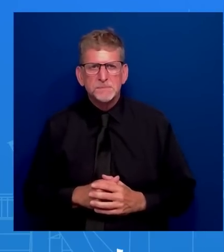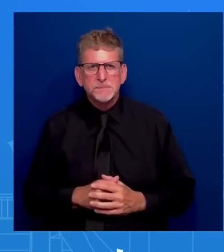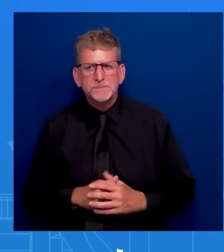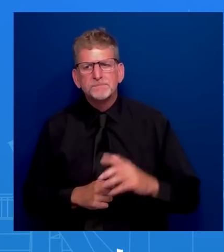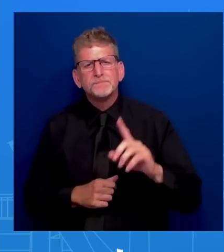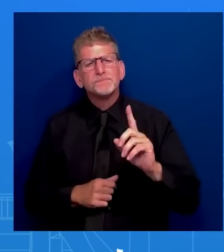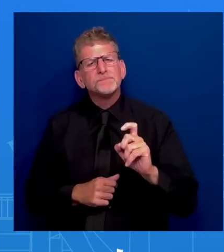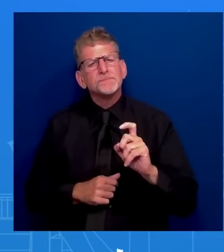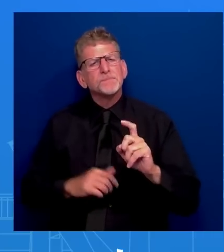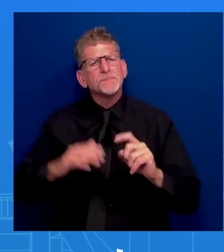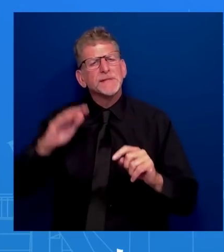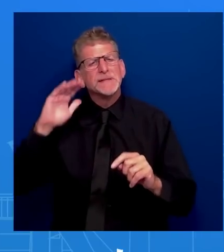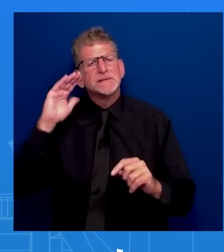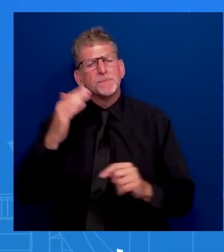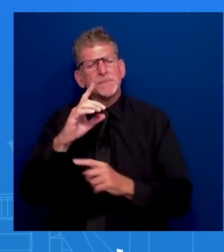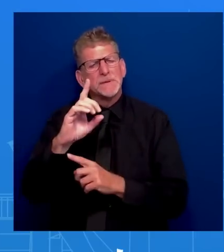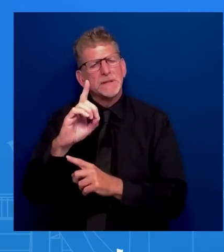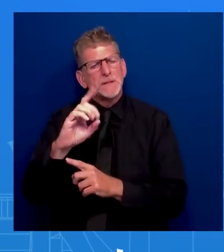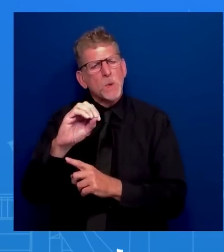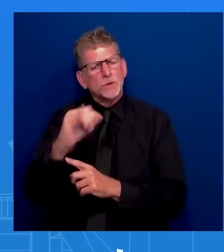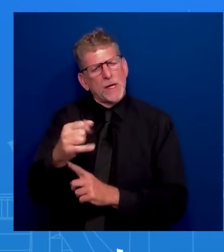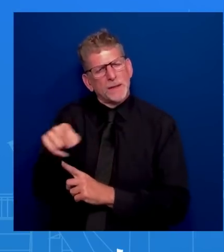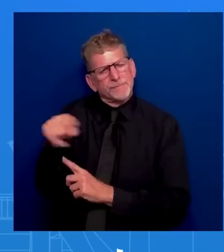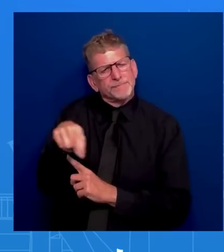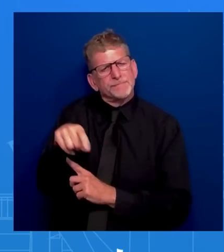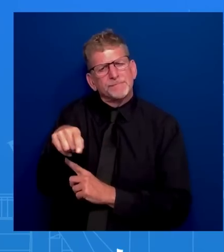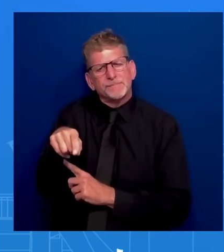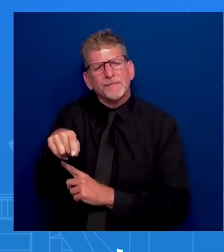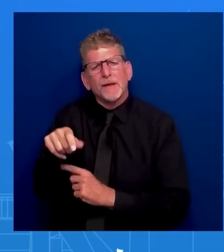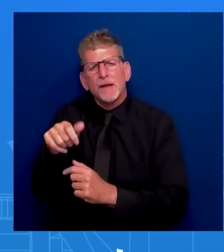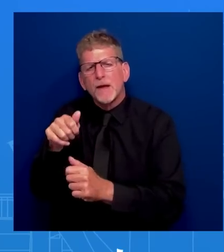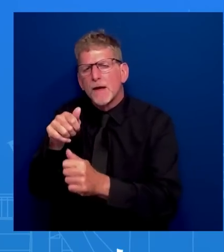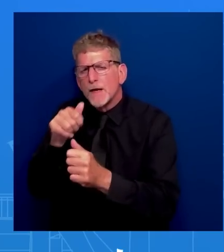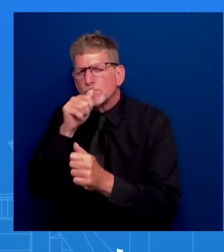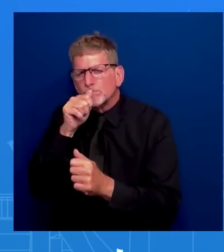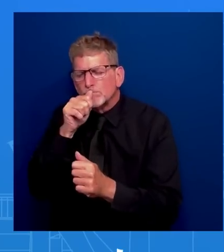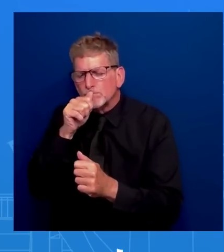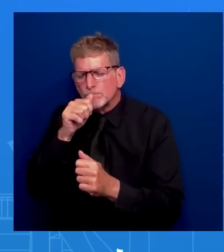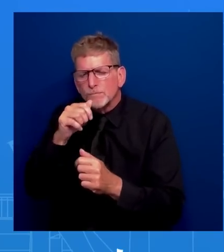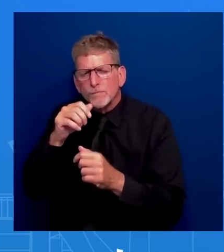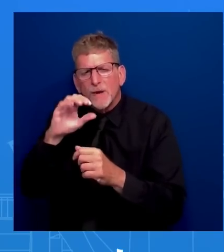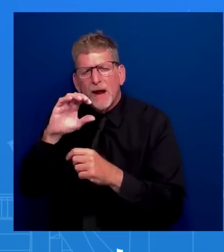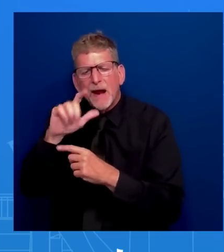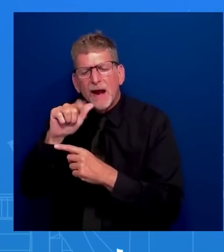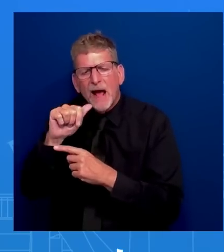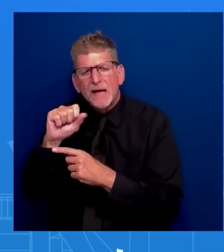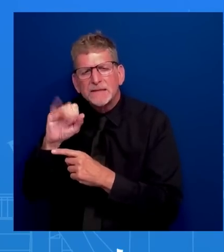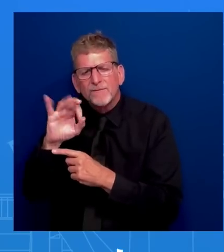What's the President's reaction to that general notion? Ms. Jean-Pierre: I'm -- I'm not going to comment further from here from what I said.